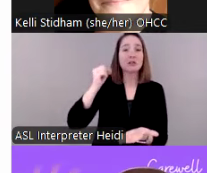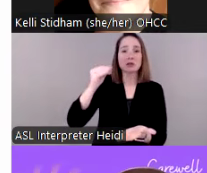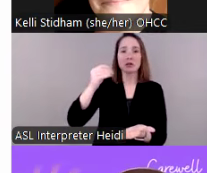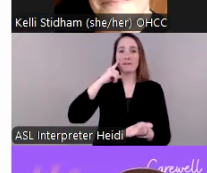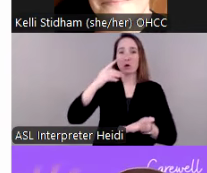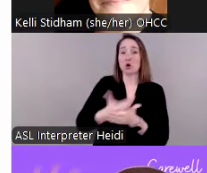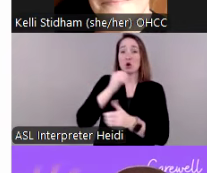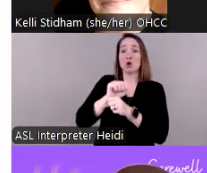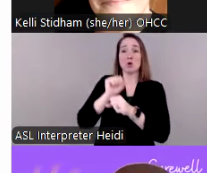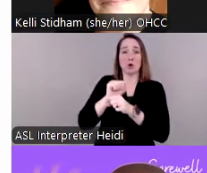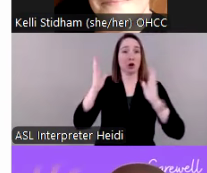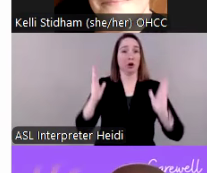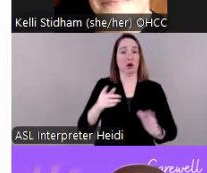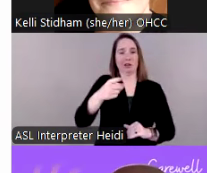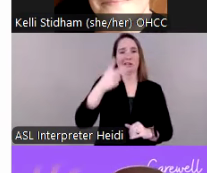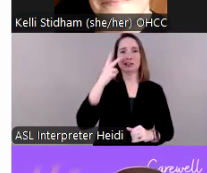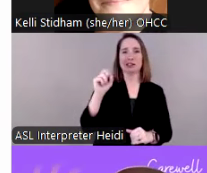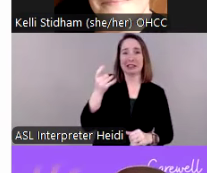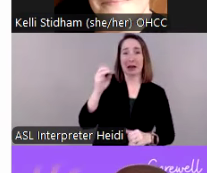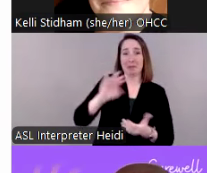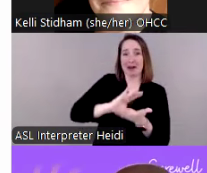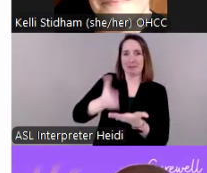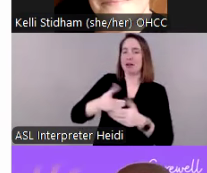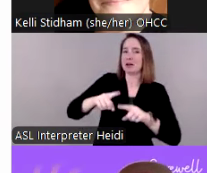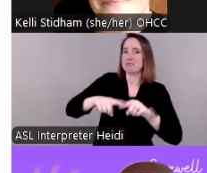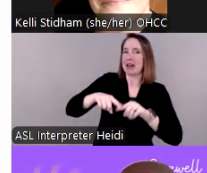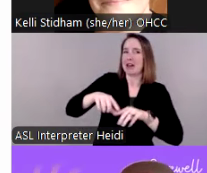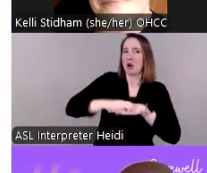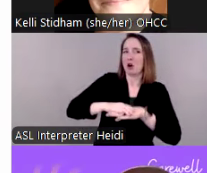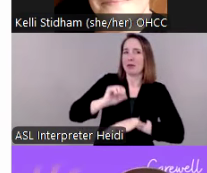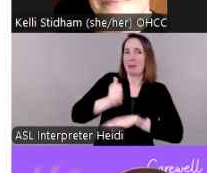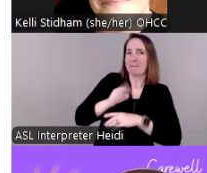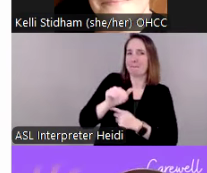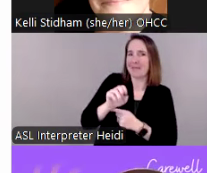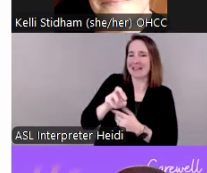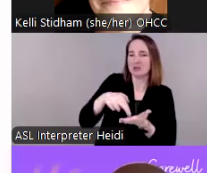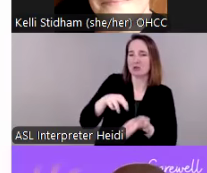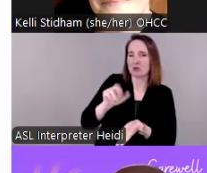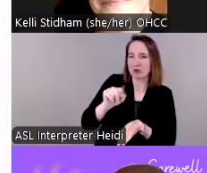worker, the stipend amount is based on